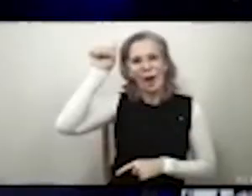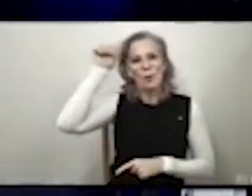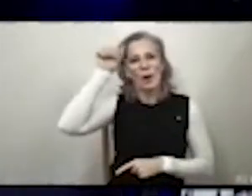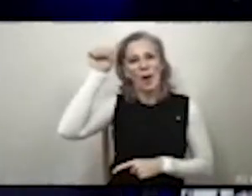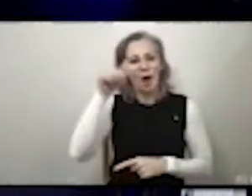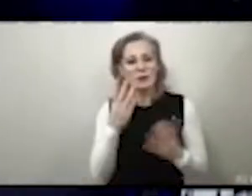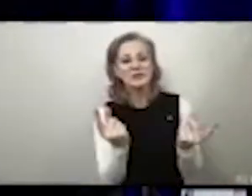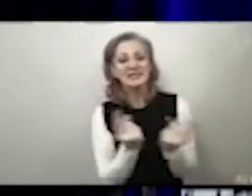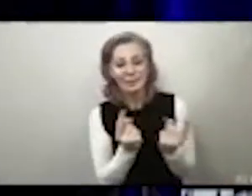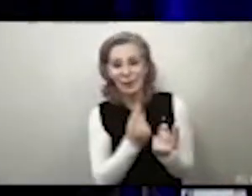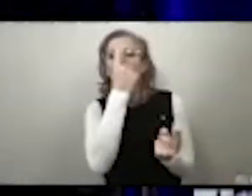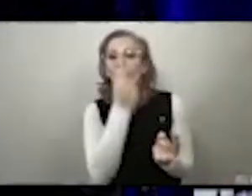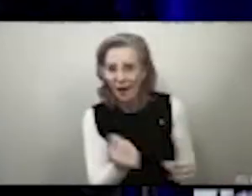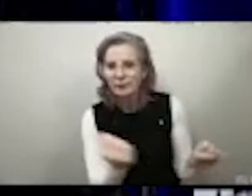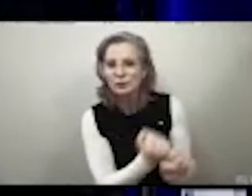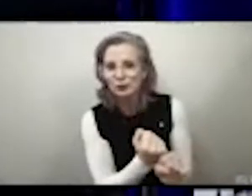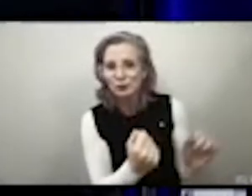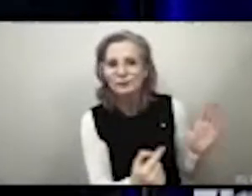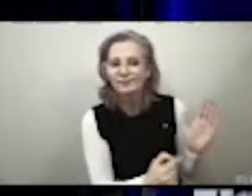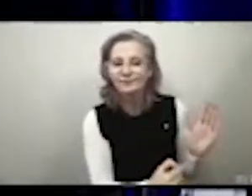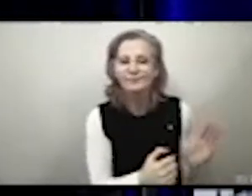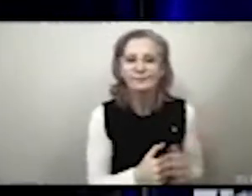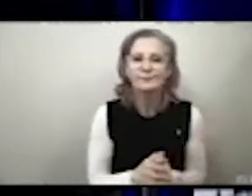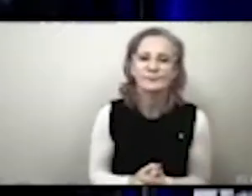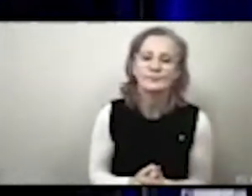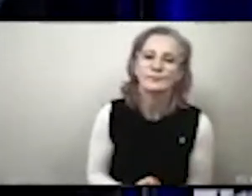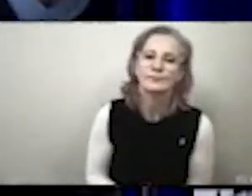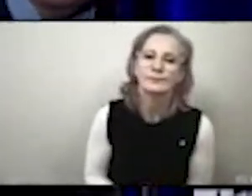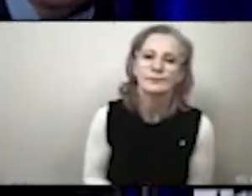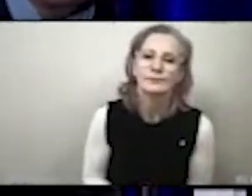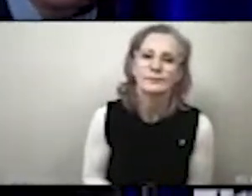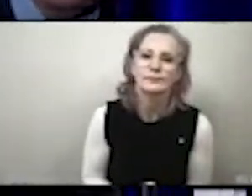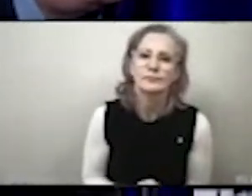What you hear a lot of talk about I think after the, you know, the public discussion of these matters in the last